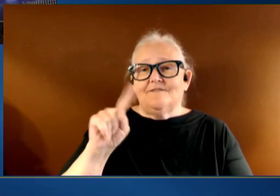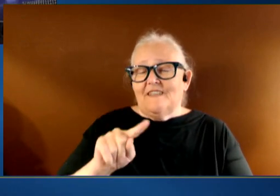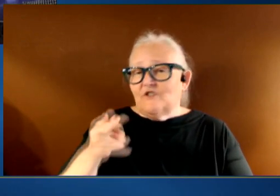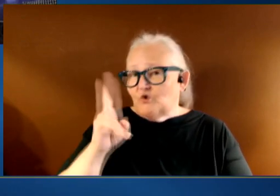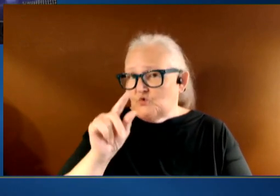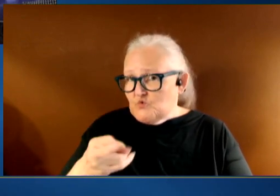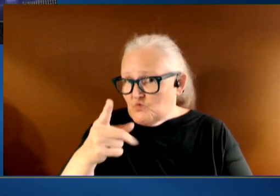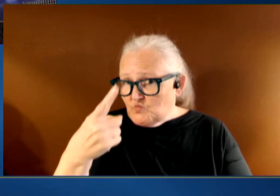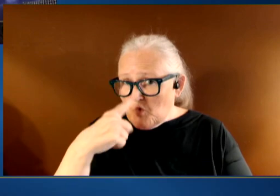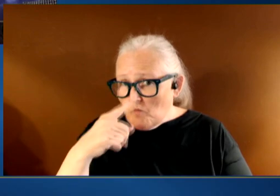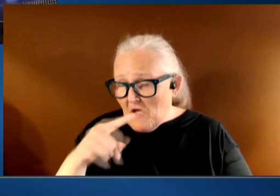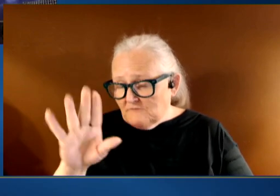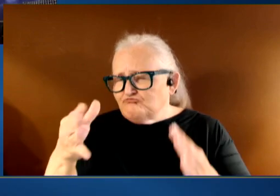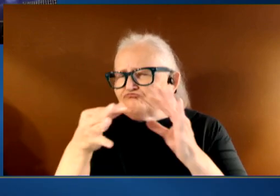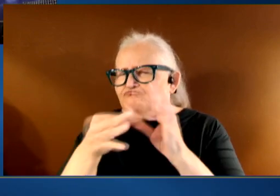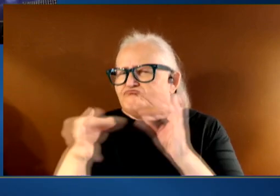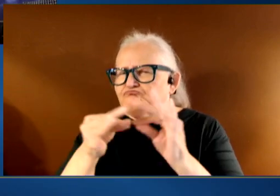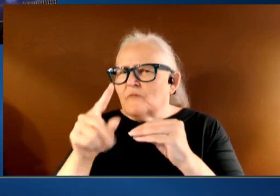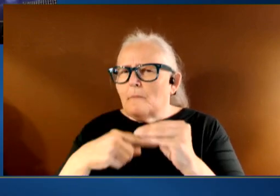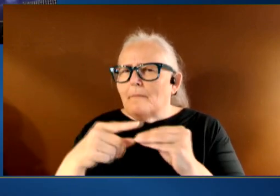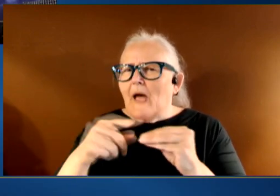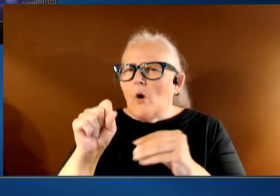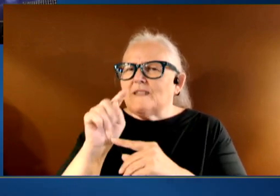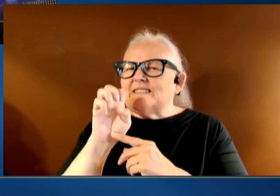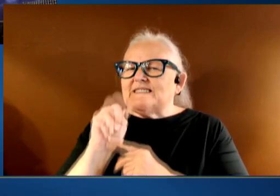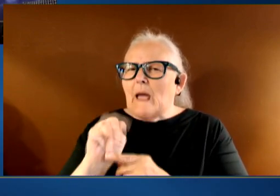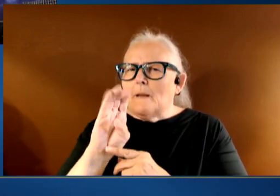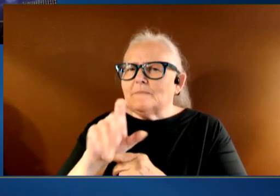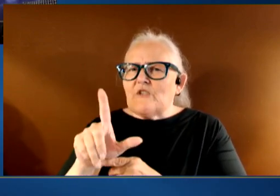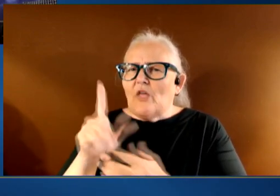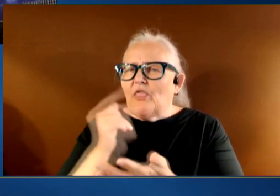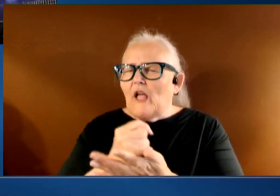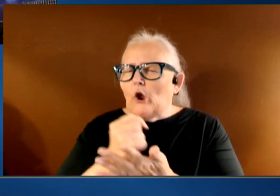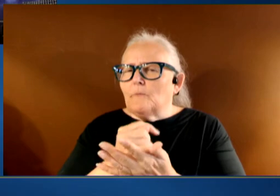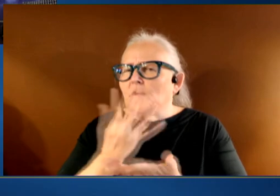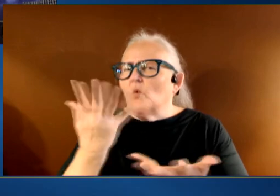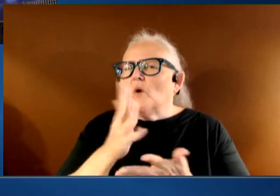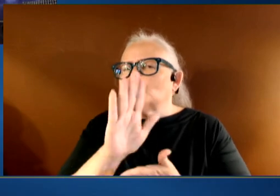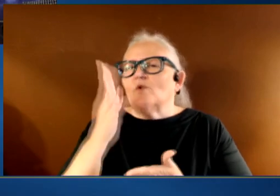little bit about stem cell therapies and your experience with sickle cell disease.